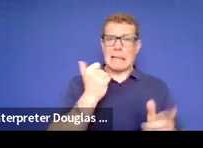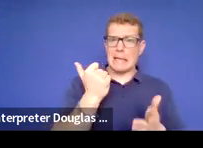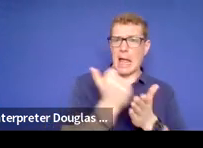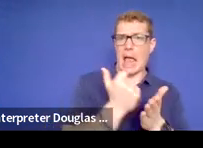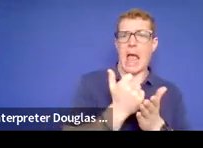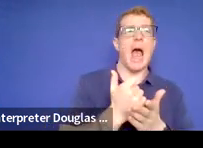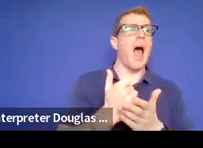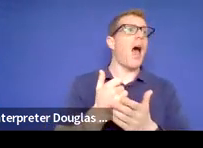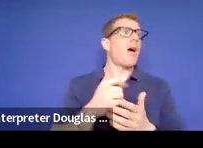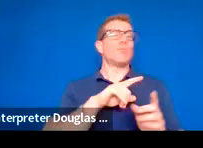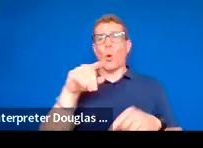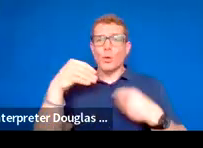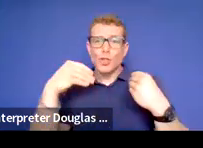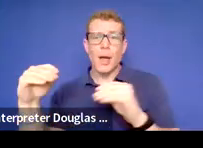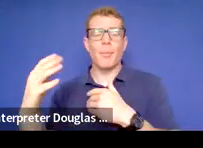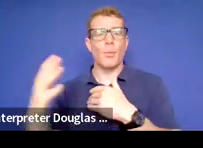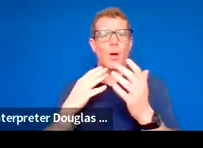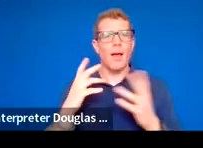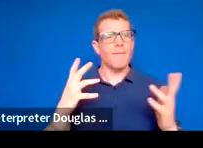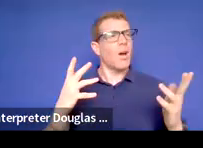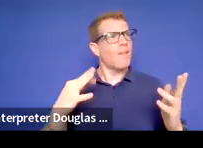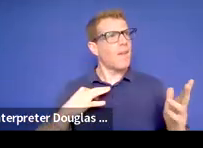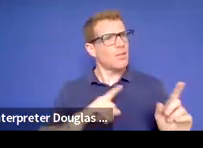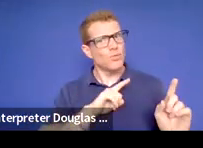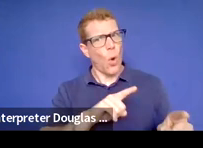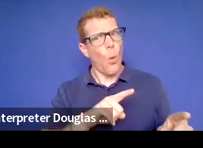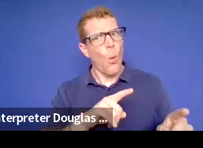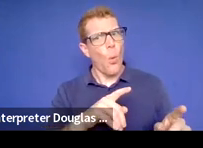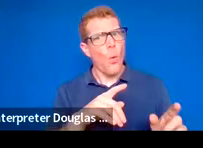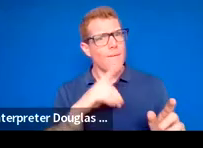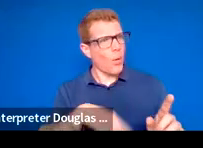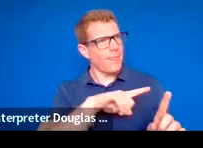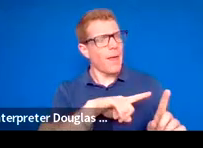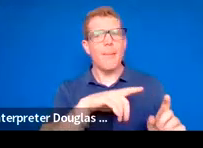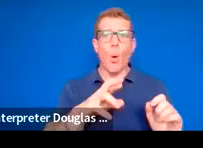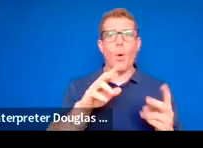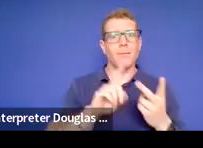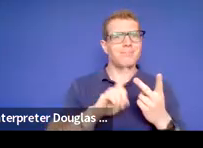It is really important that you recognize that fewer words and more visuals.